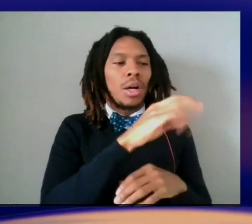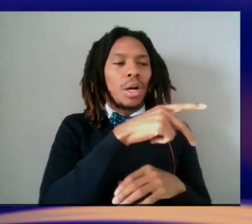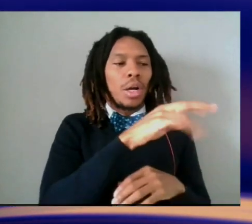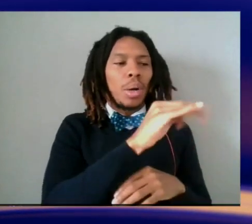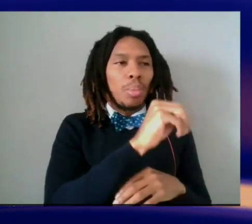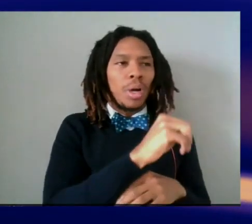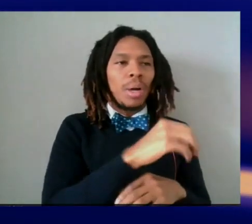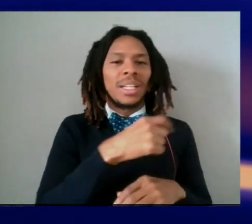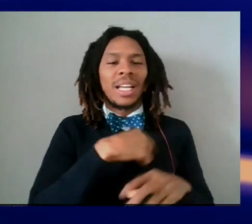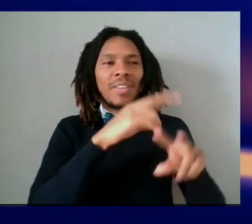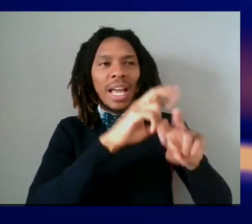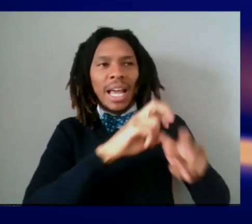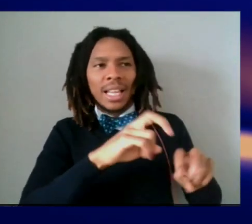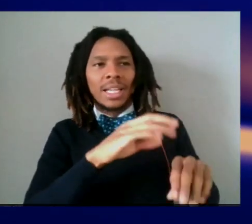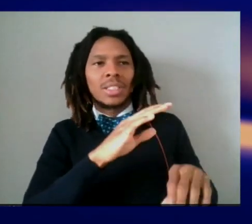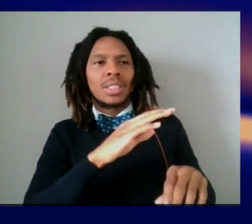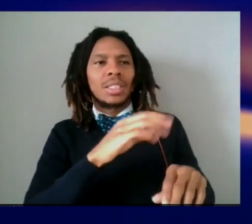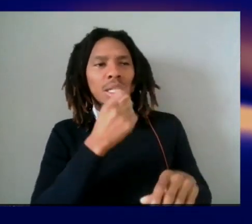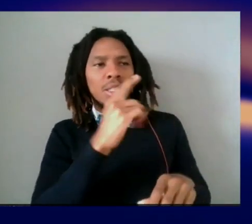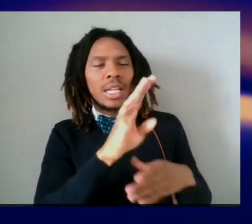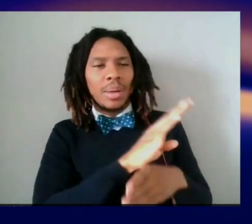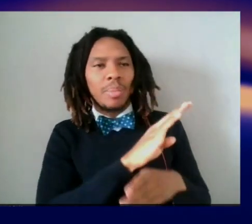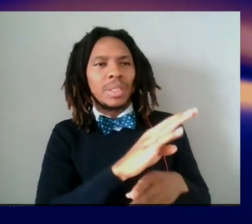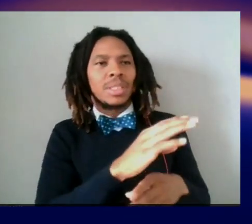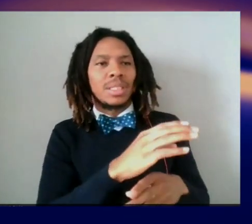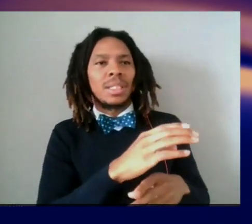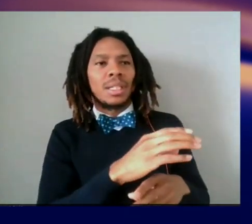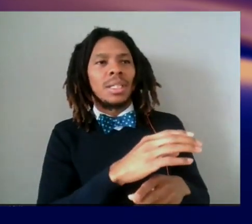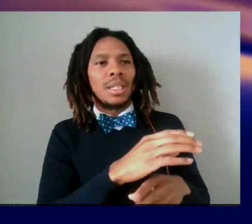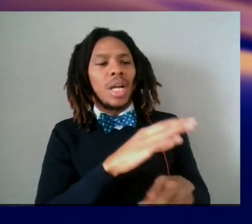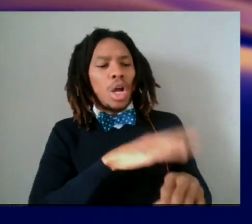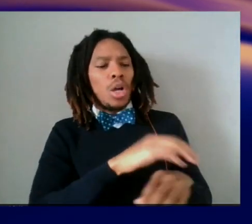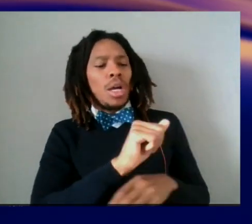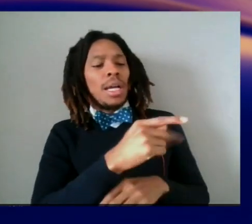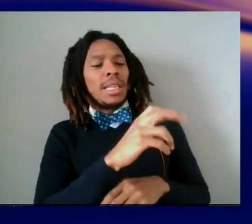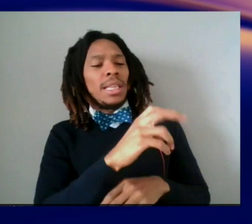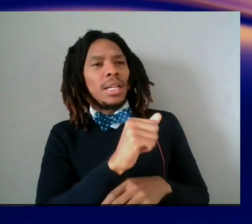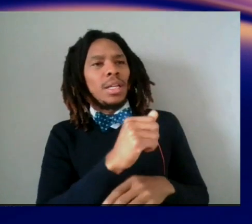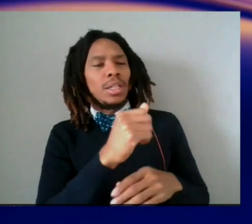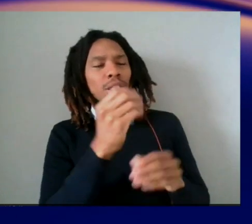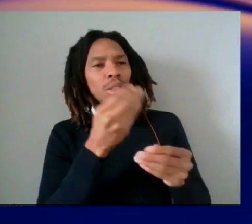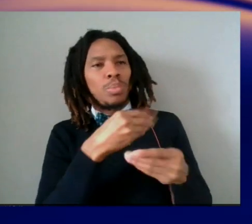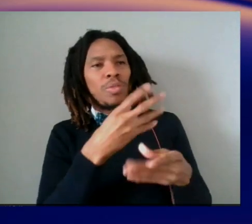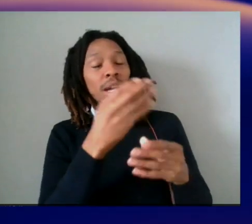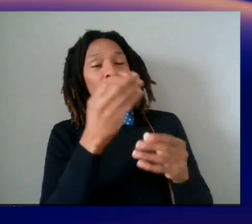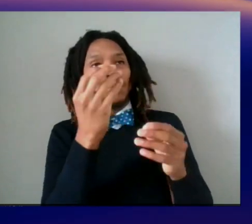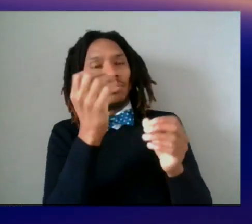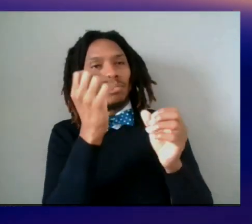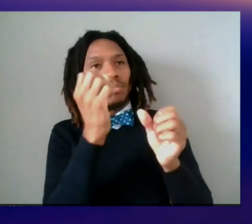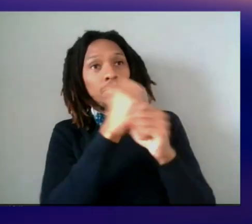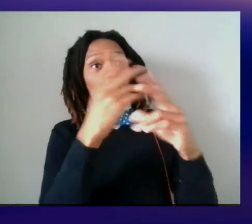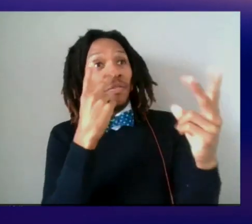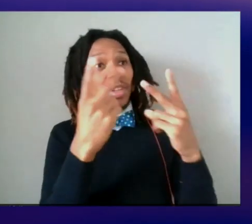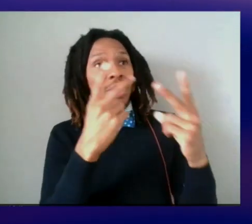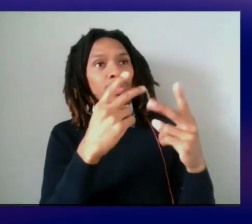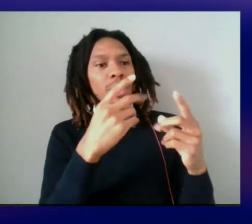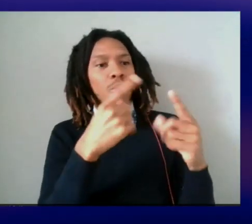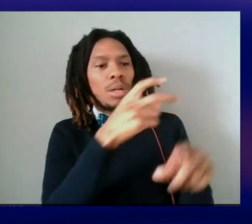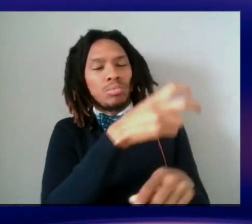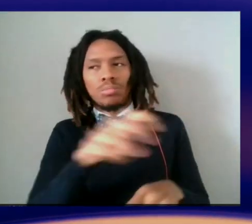And so they can use federated query for Athena to sort of provide that visibility as they're migrating to the cloud. Got it. So one of the things that I'm thinking about